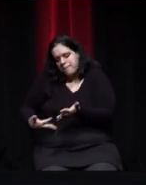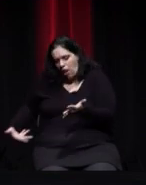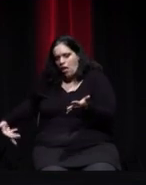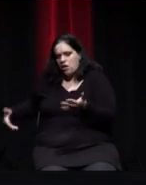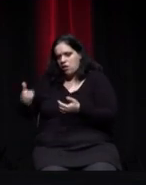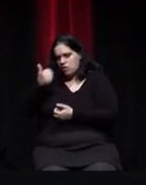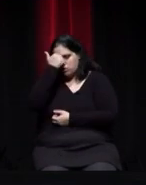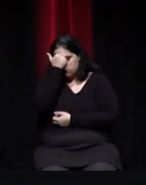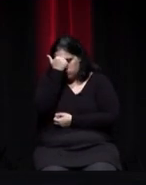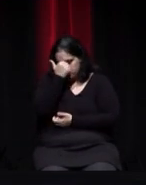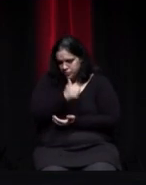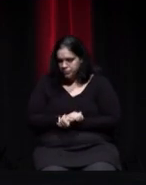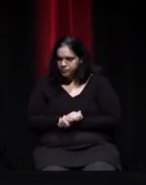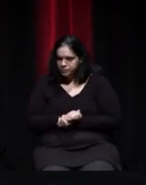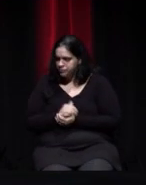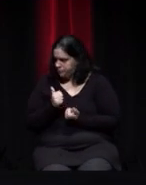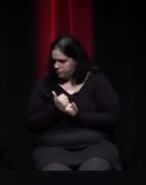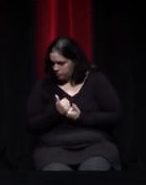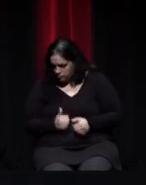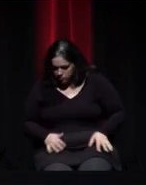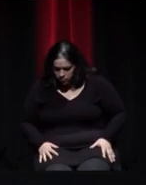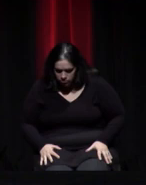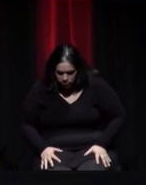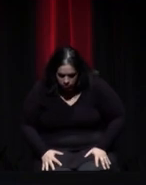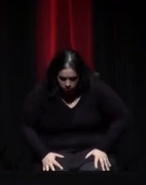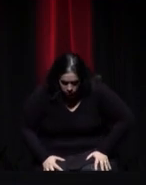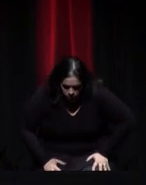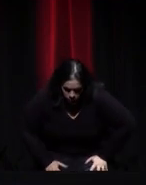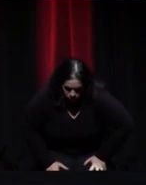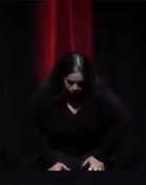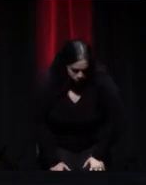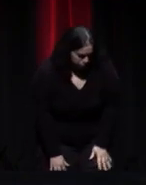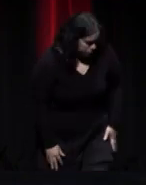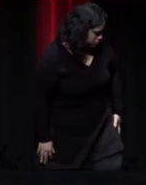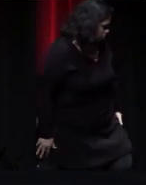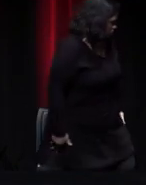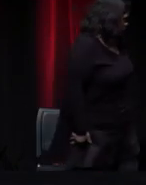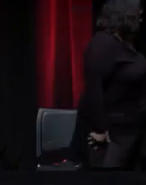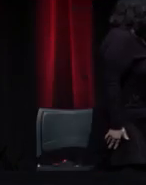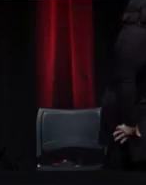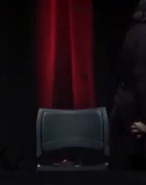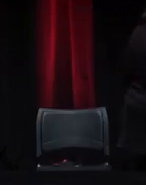We could say that these 40 million who've suddenly joined the conversation